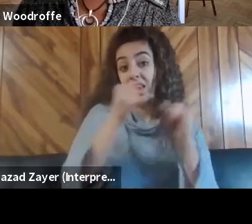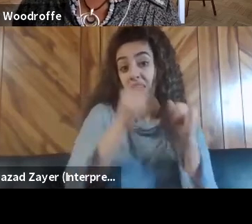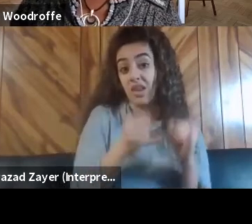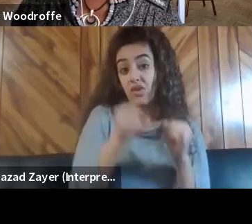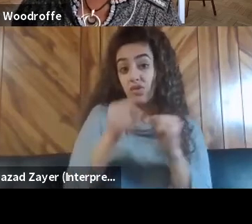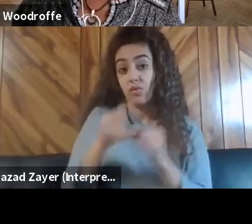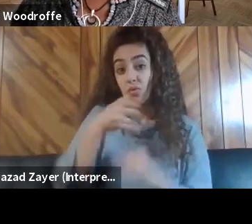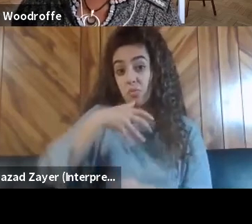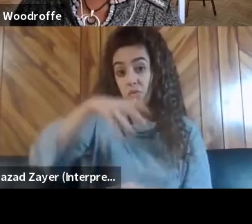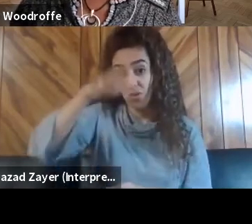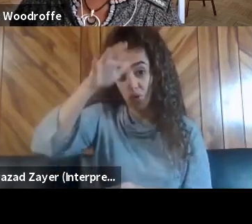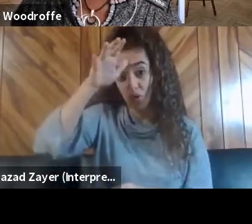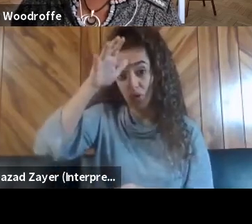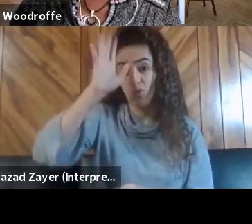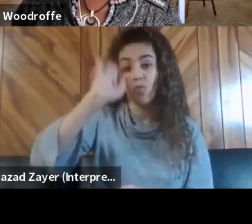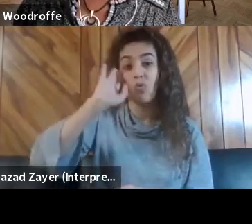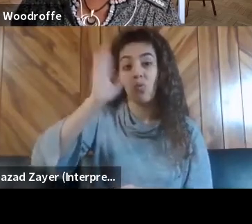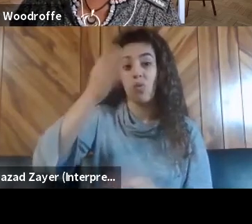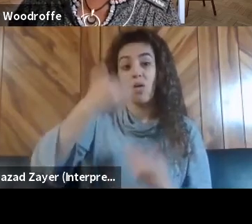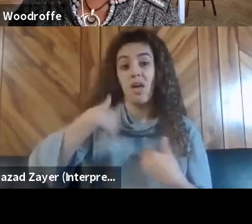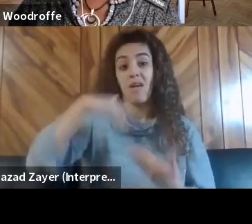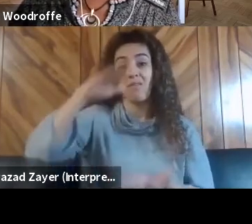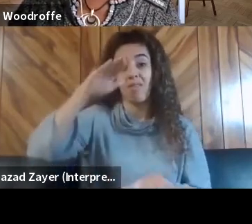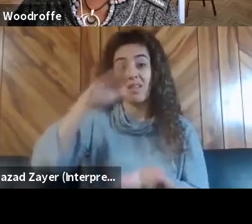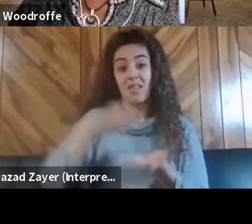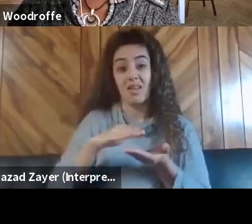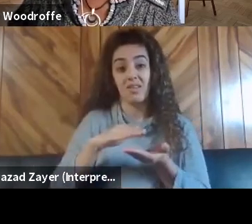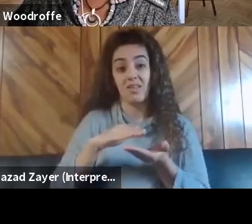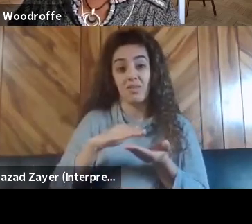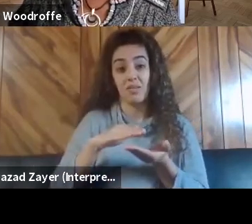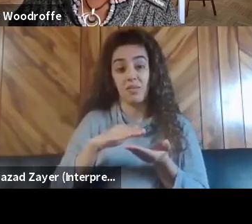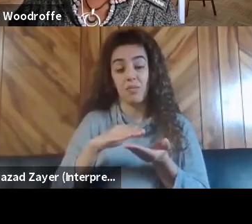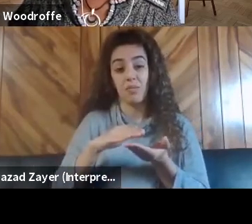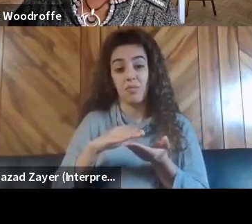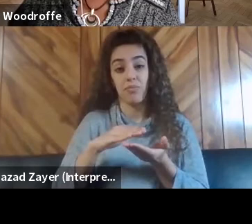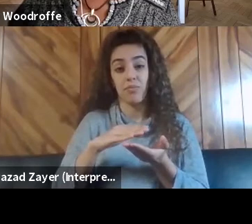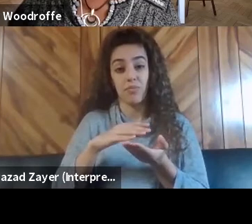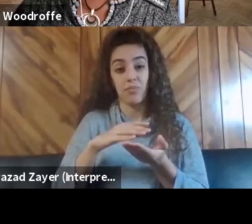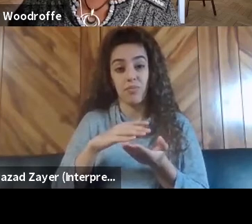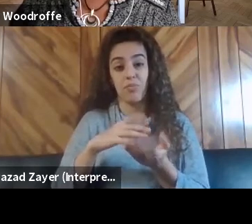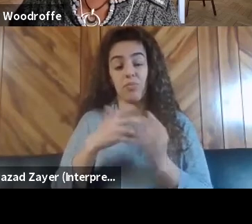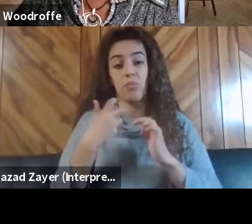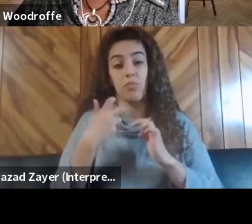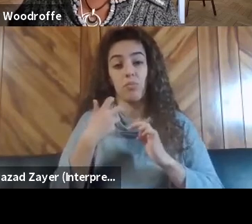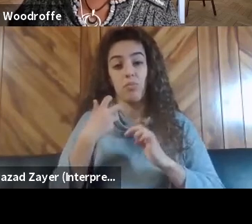less of a pattern, because there's more openness to accept